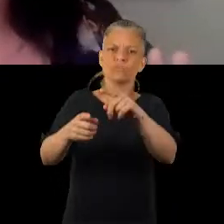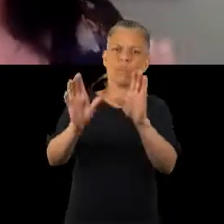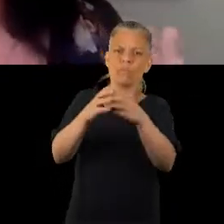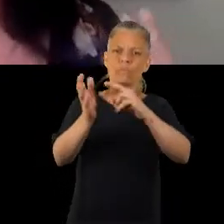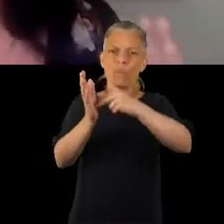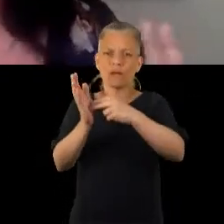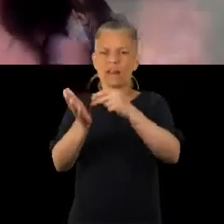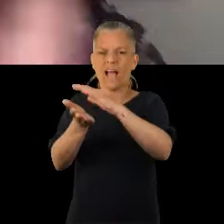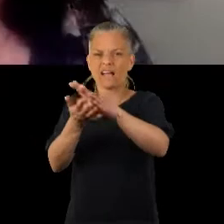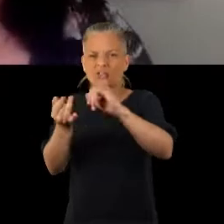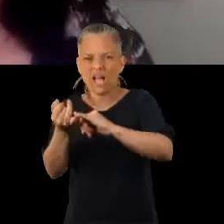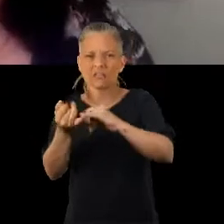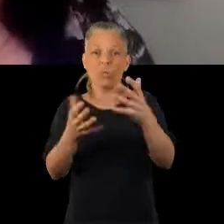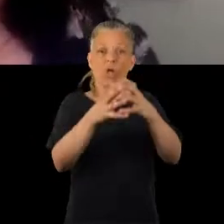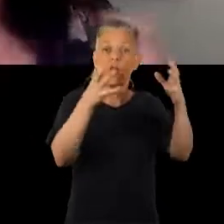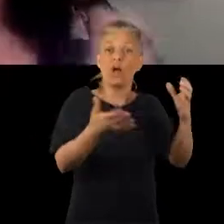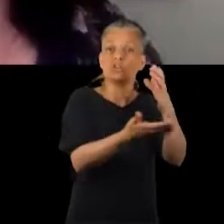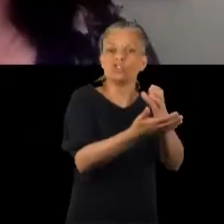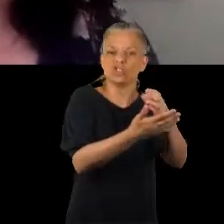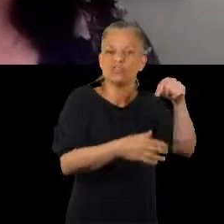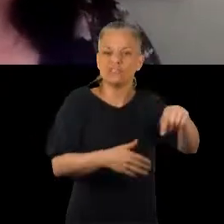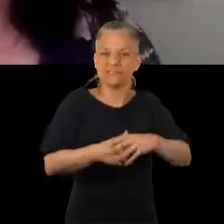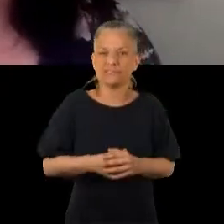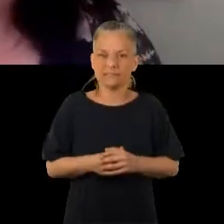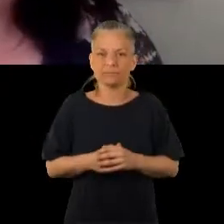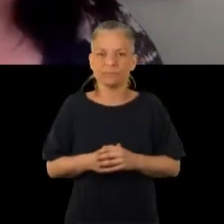support is, but also recognising that, actually there’s some things that you have to adapt to